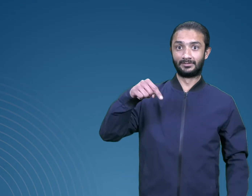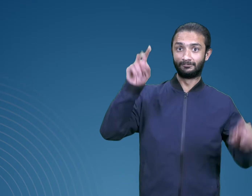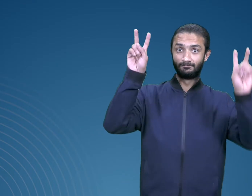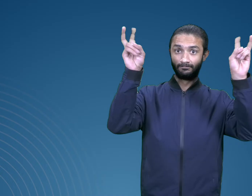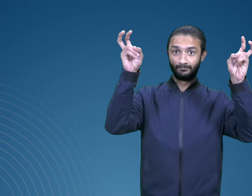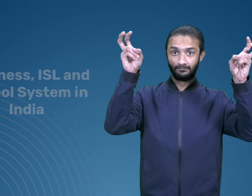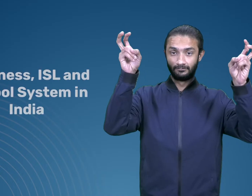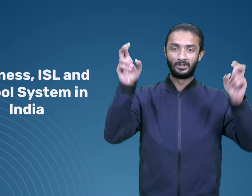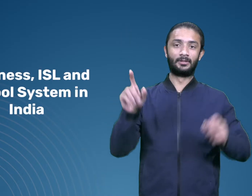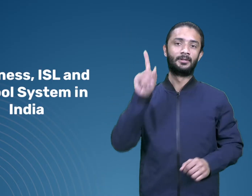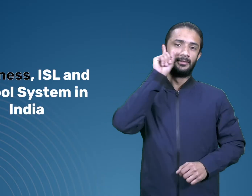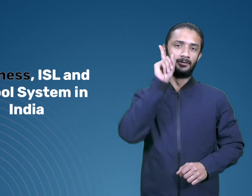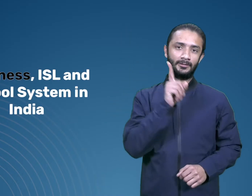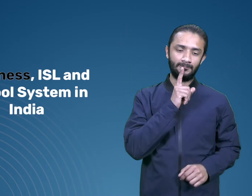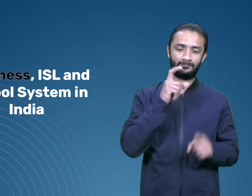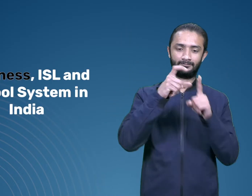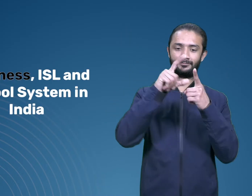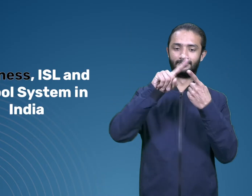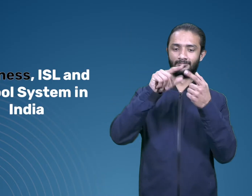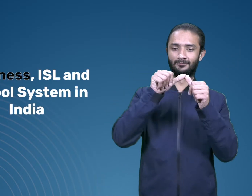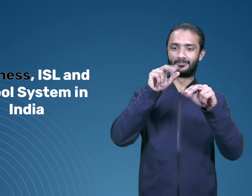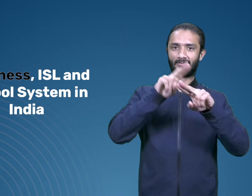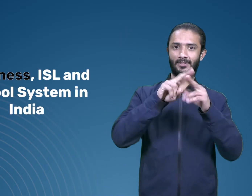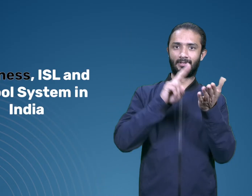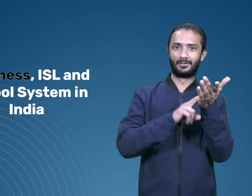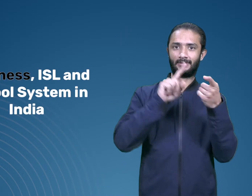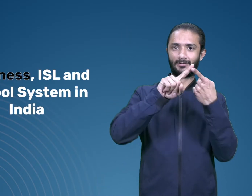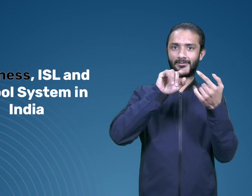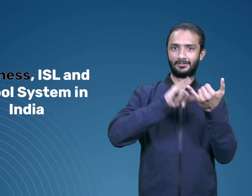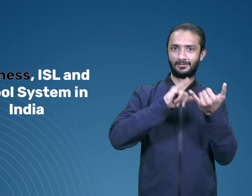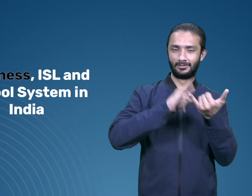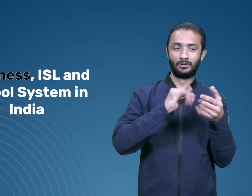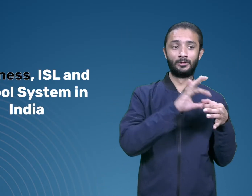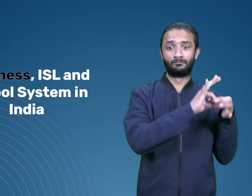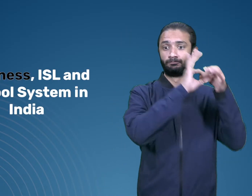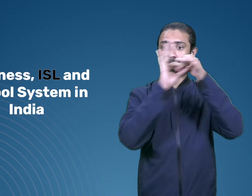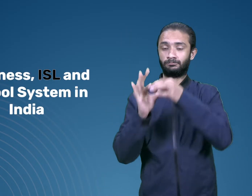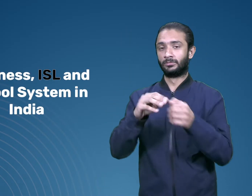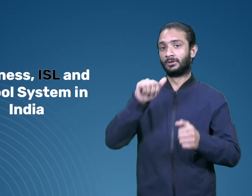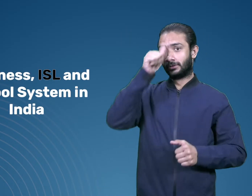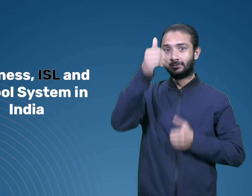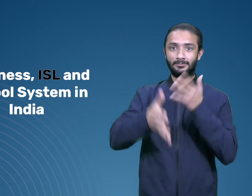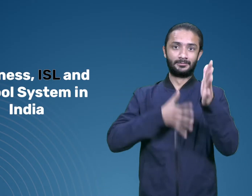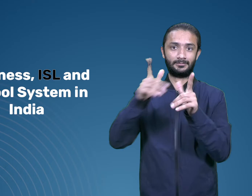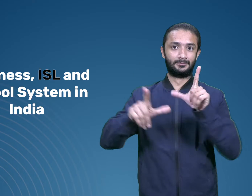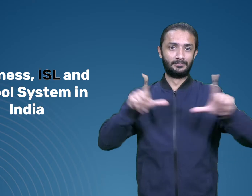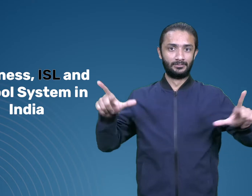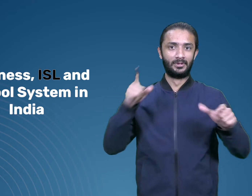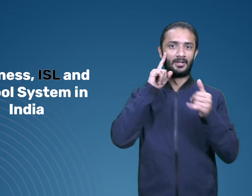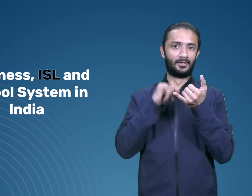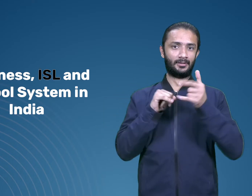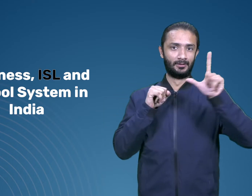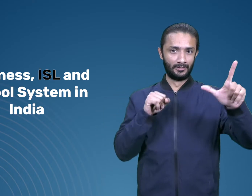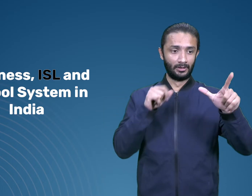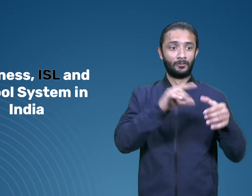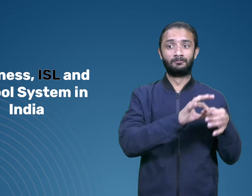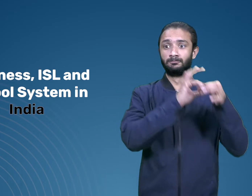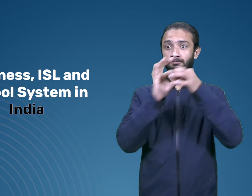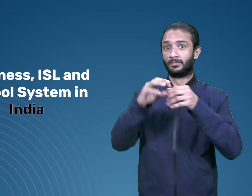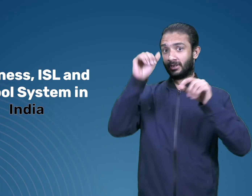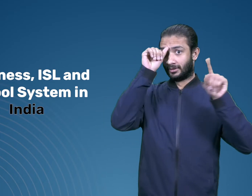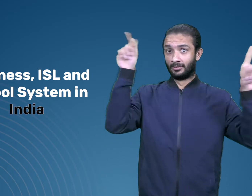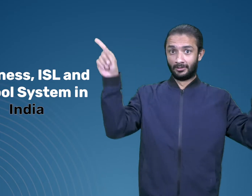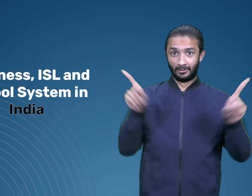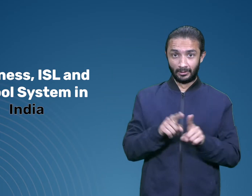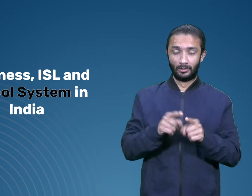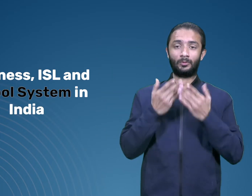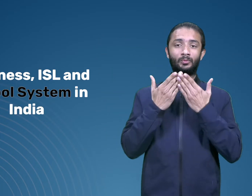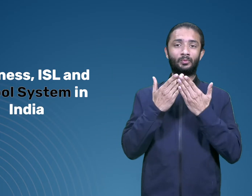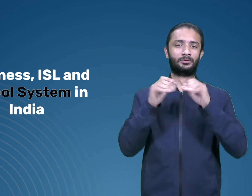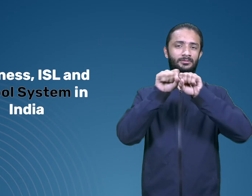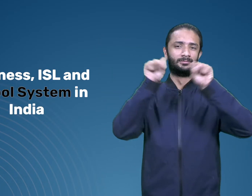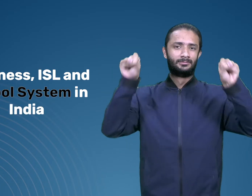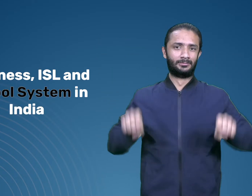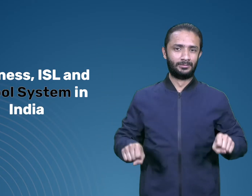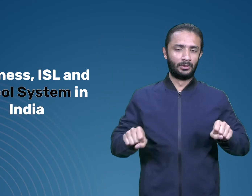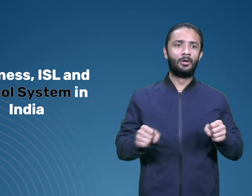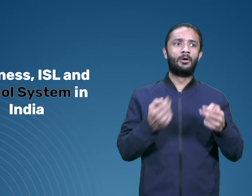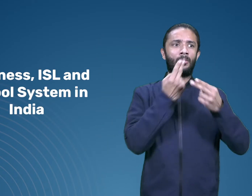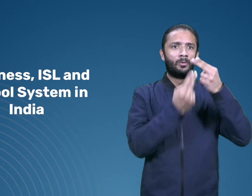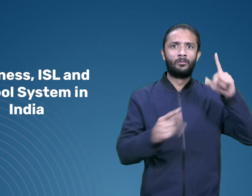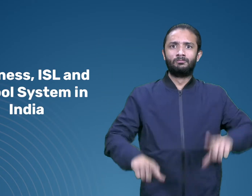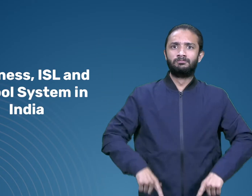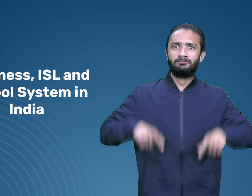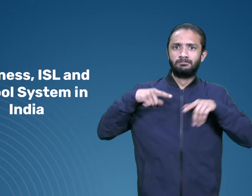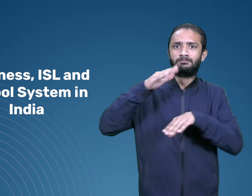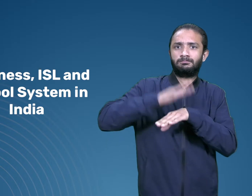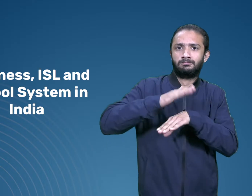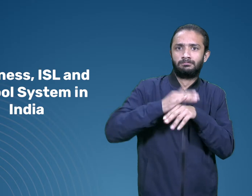Today's topic is "Deafness, Indian sign language & School system in India.